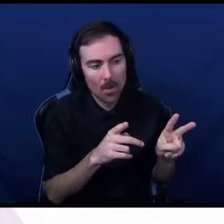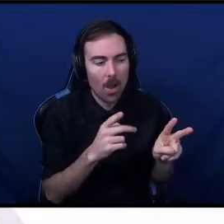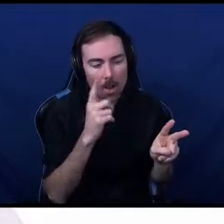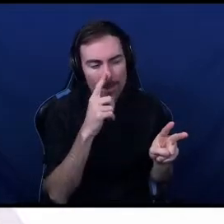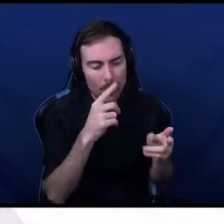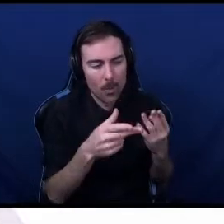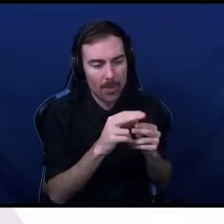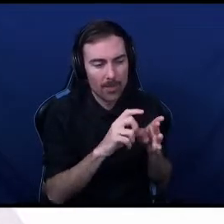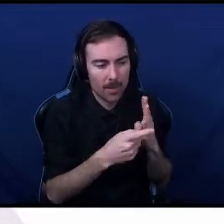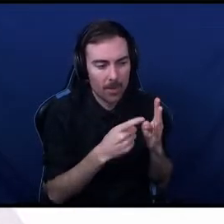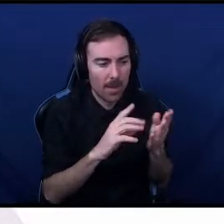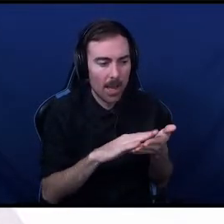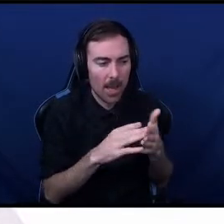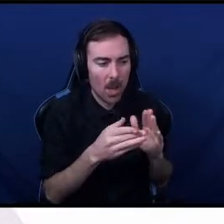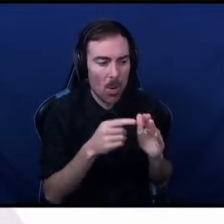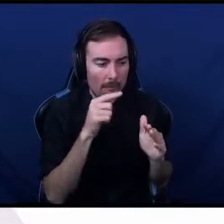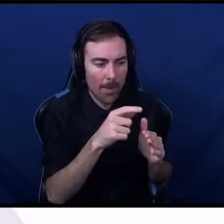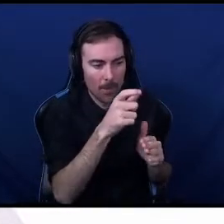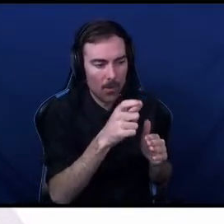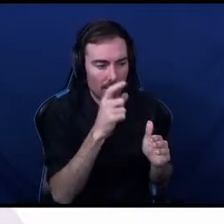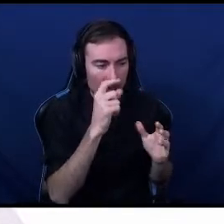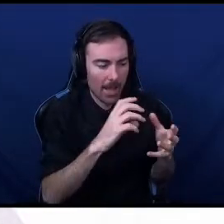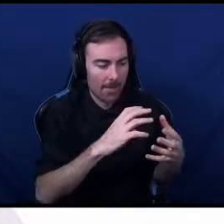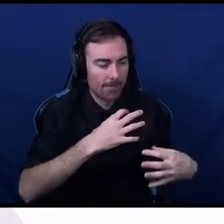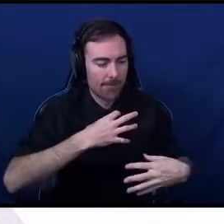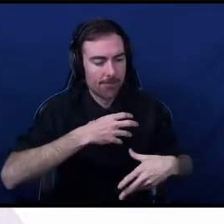adapting to suit an environment or a product, is where the